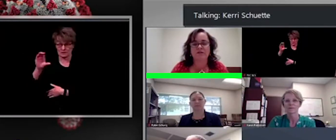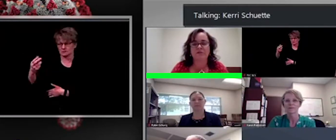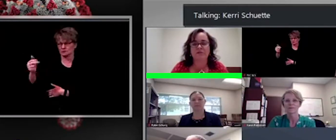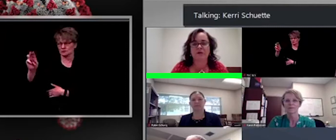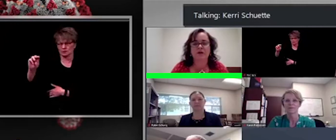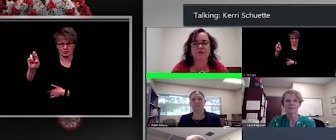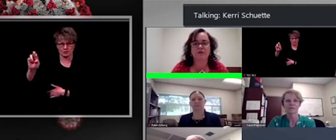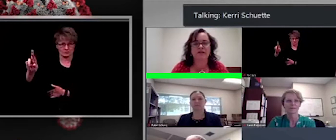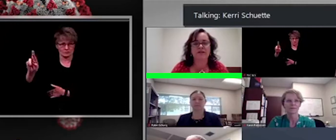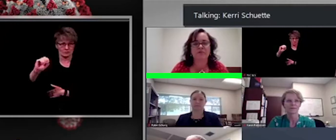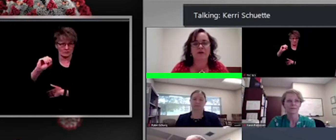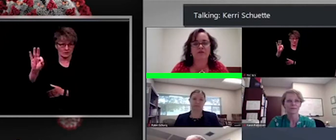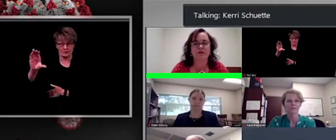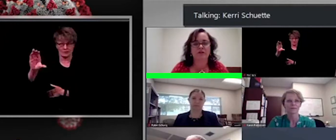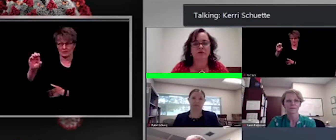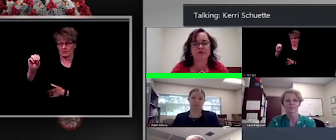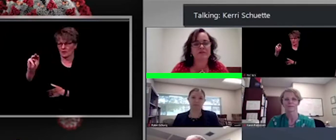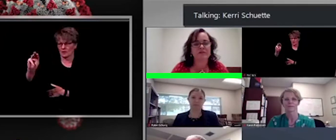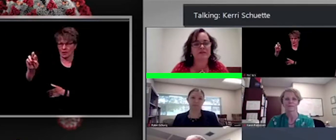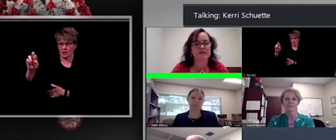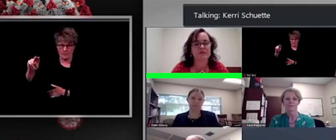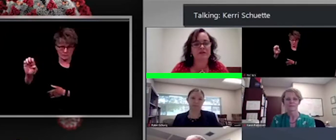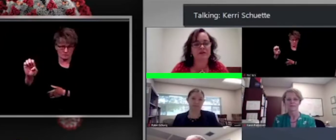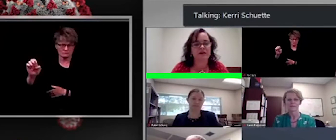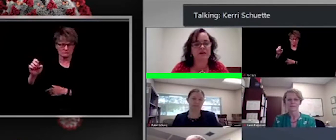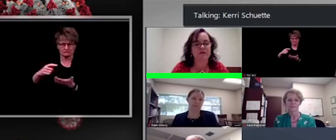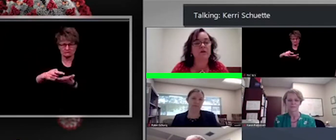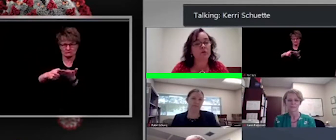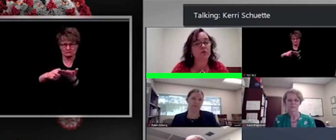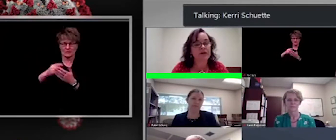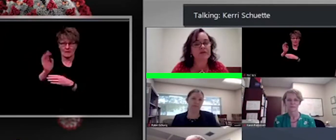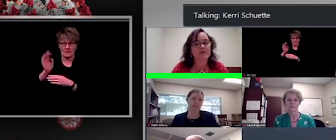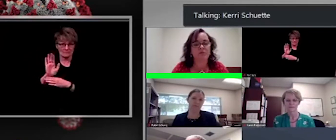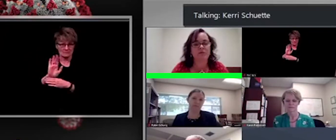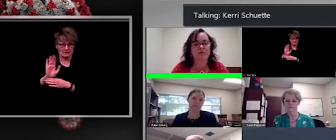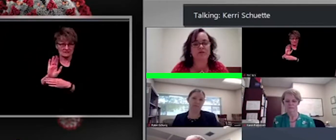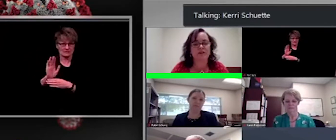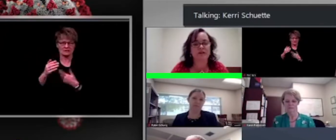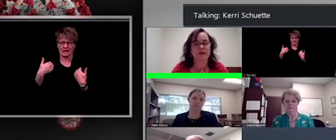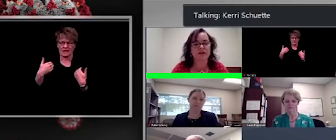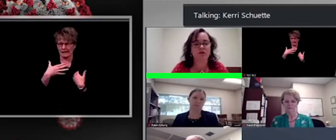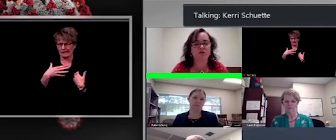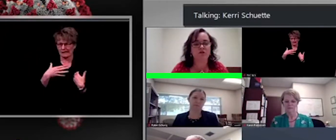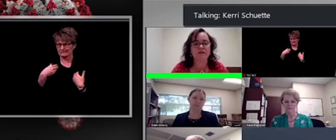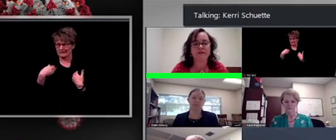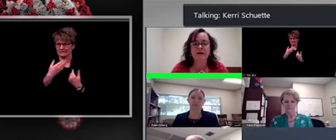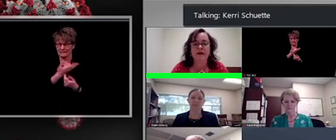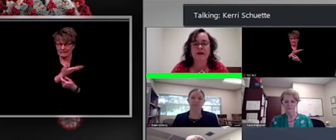some things that might be available to businesses and their employees who may be affected by